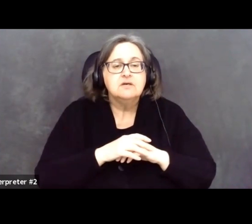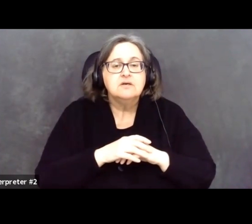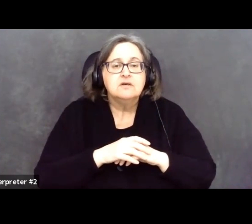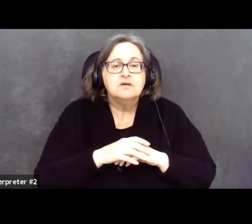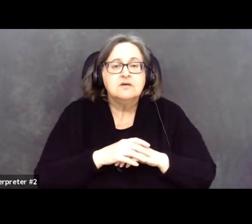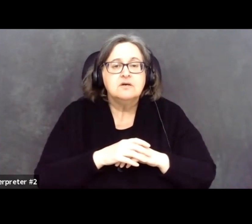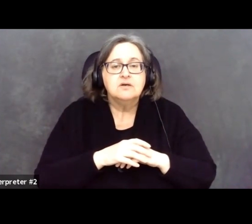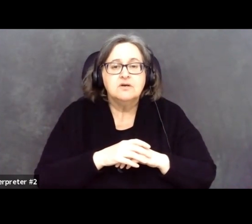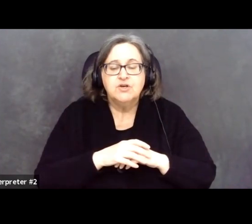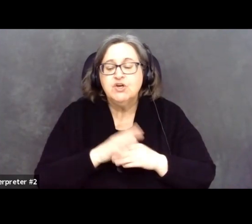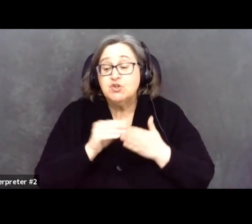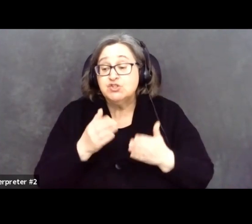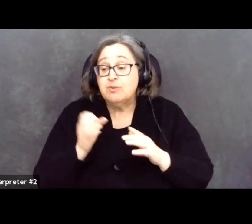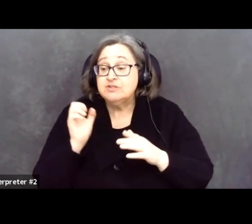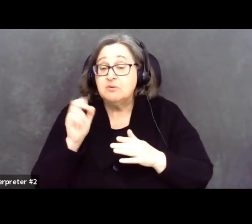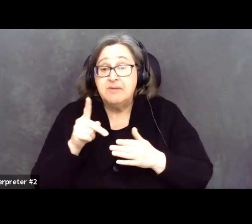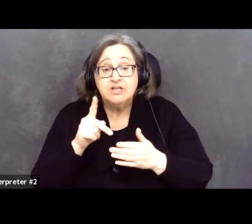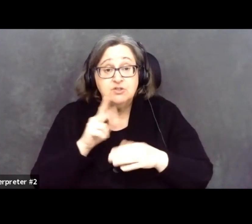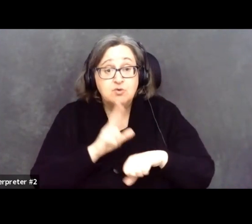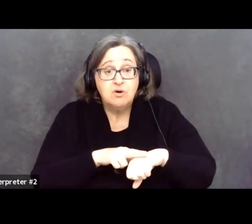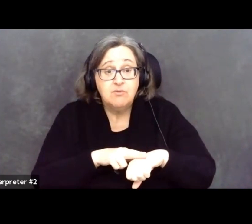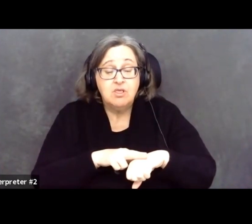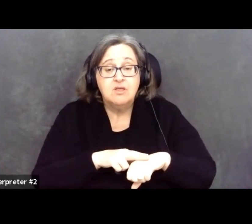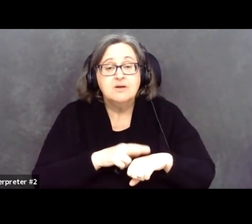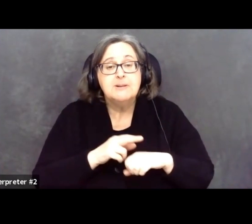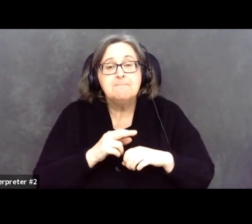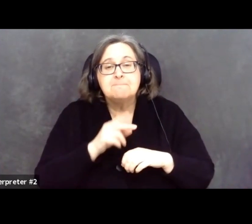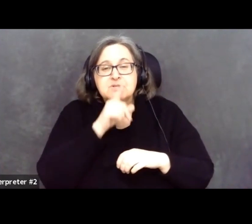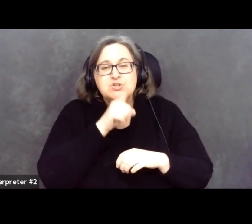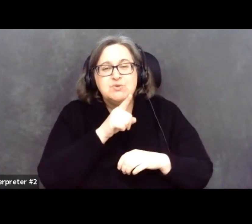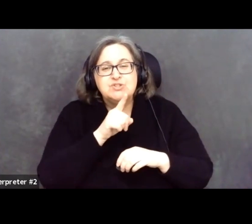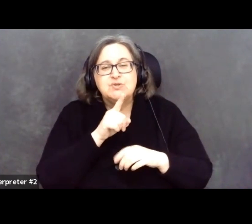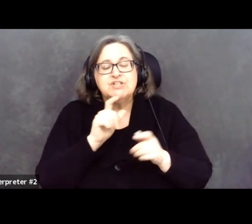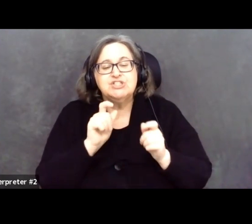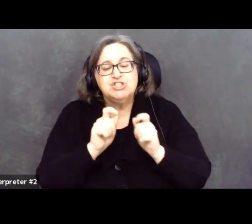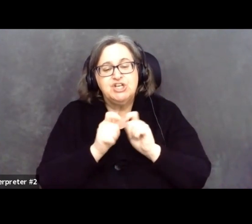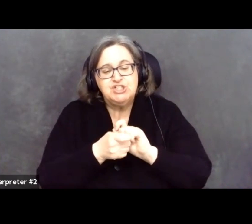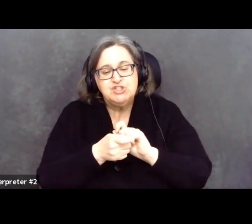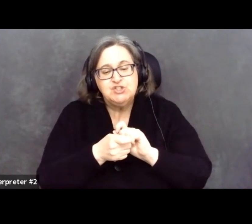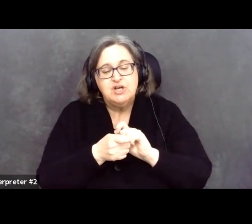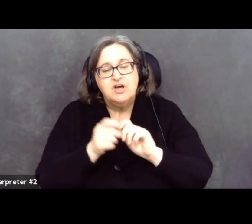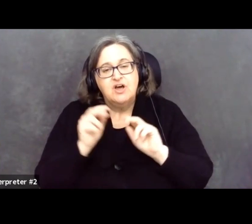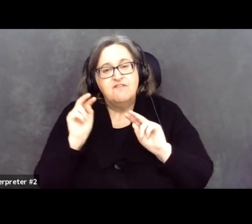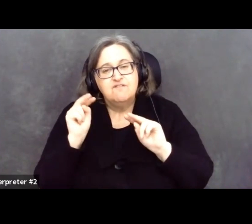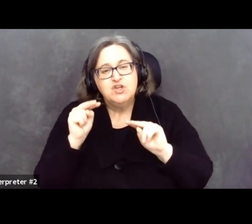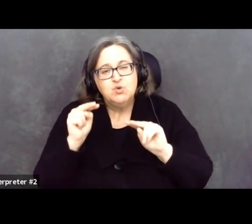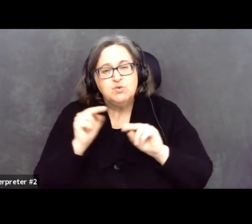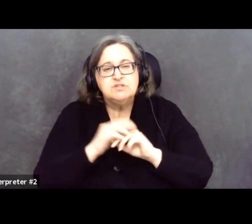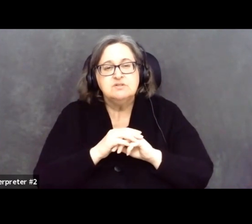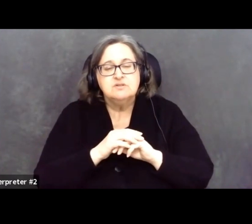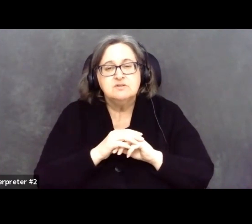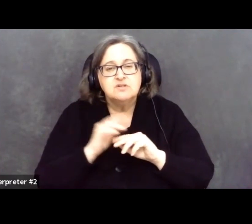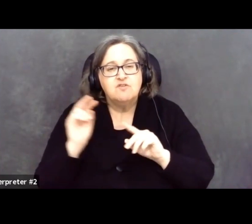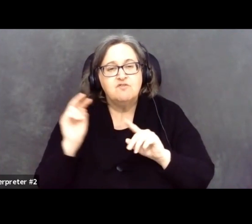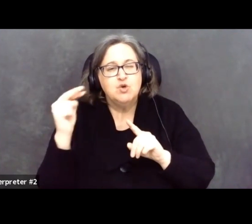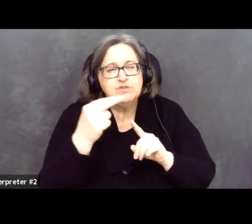Student wants to return to normal. So it's really changing views also in raising awareness that